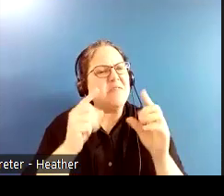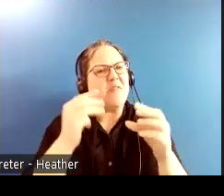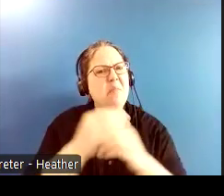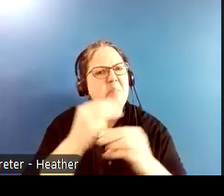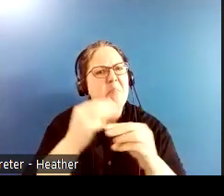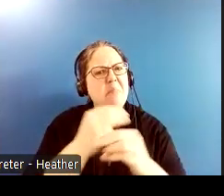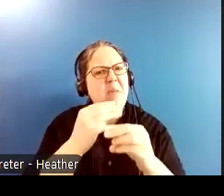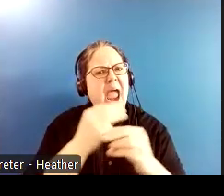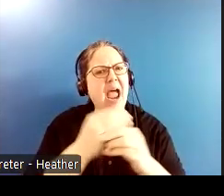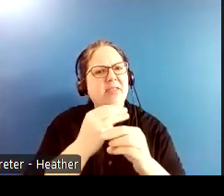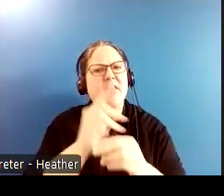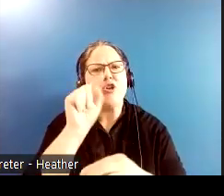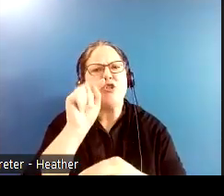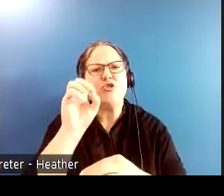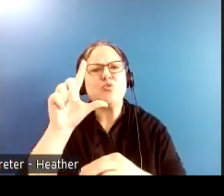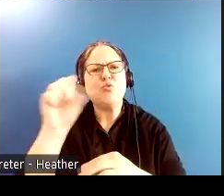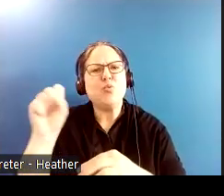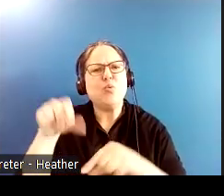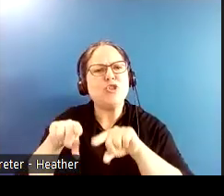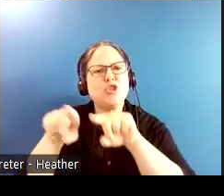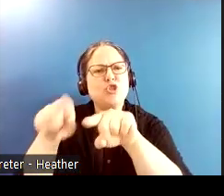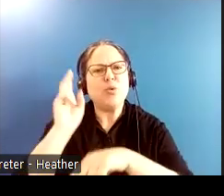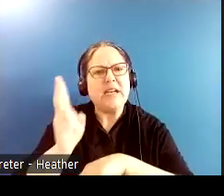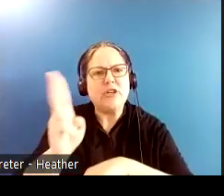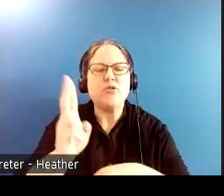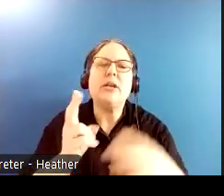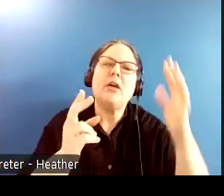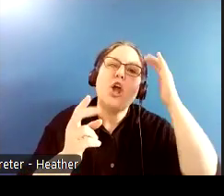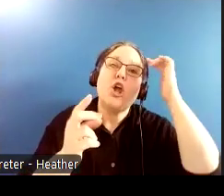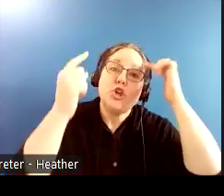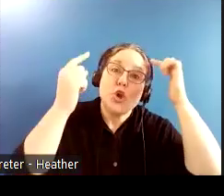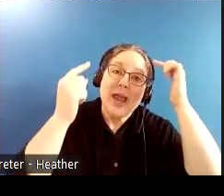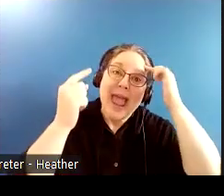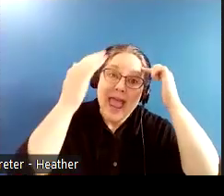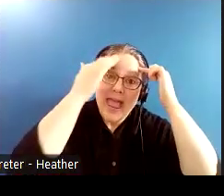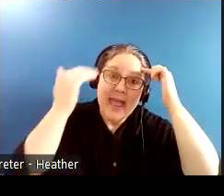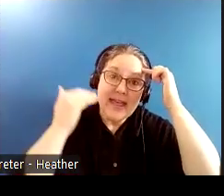history. So, uh you can do math in your head. there's no artifact that gets produced by that.